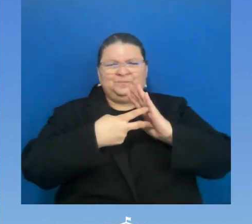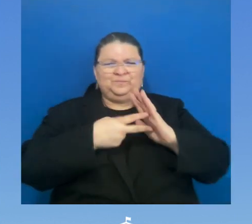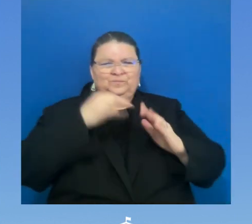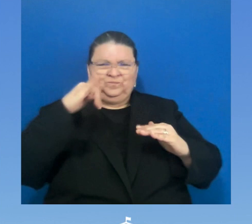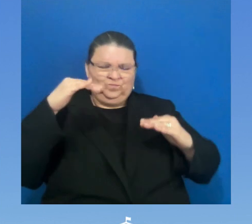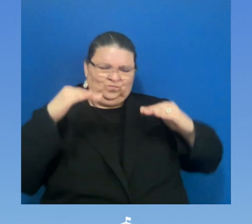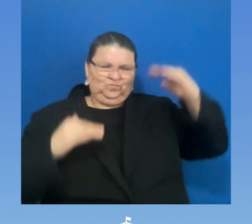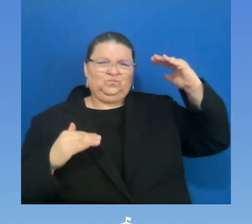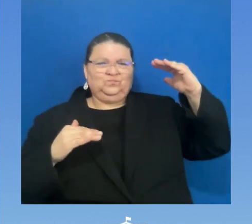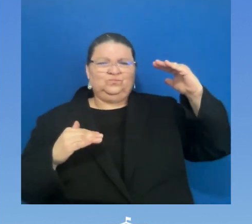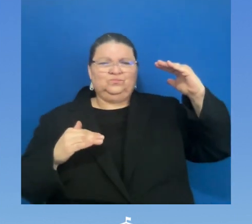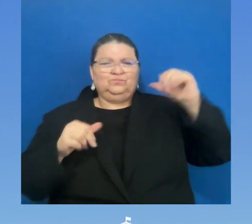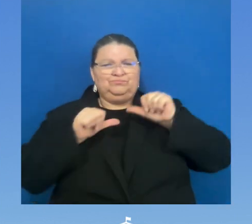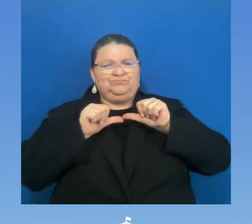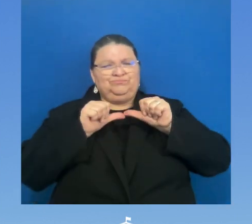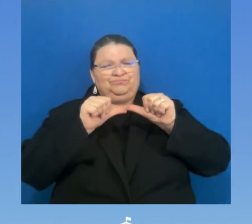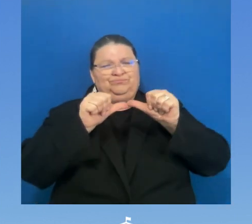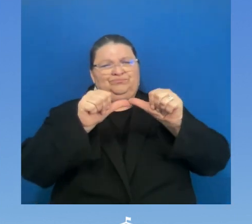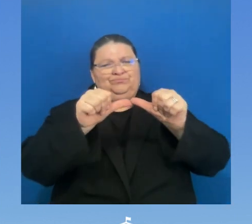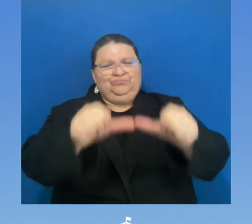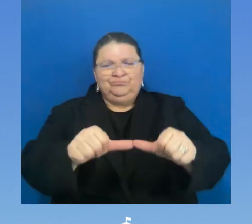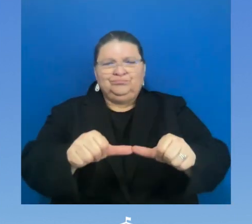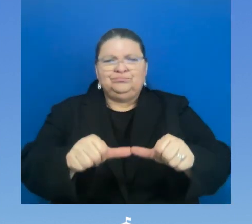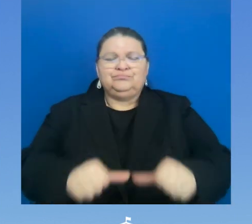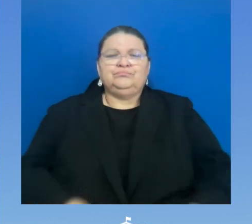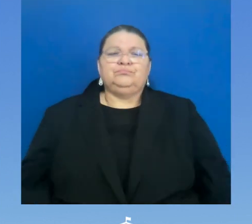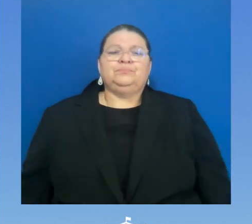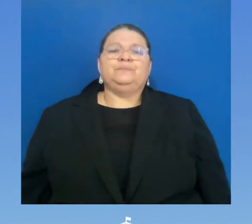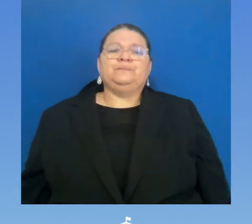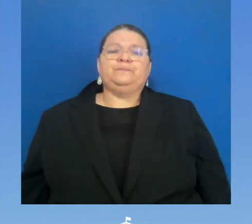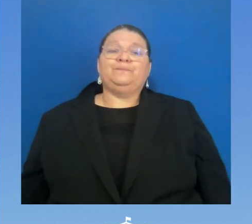a journey I could not even imagine. But I also became an advocate.